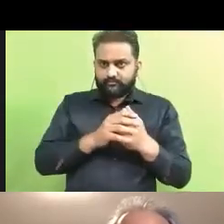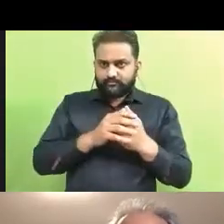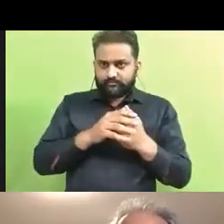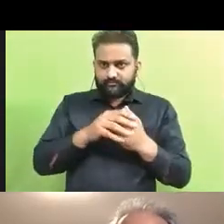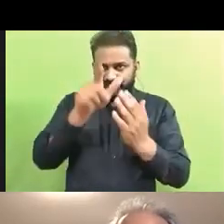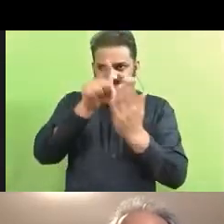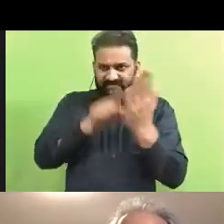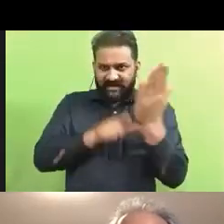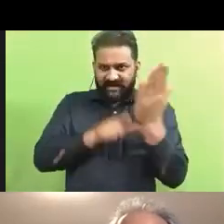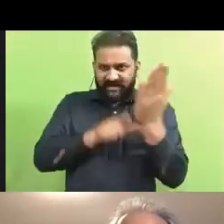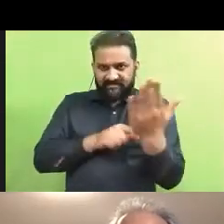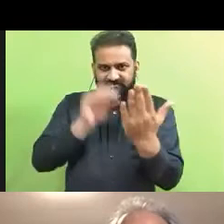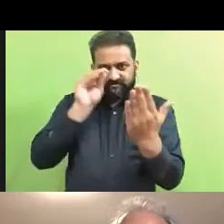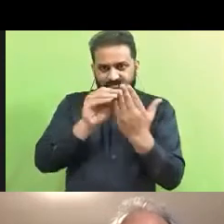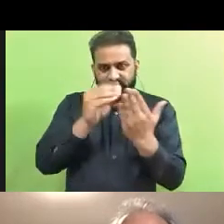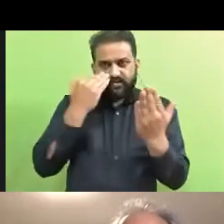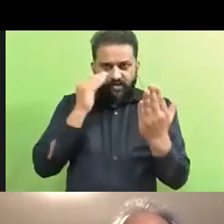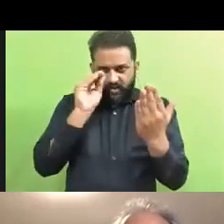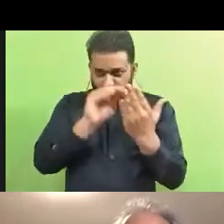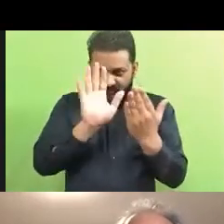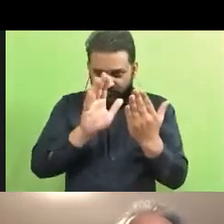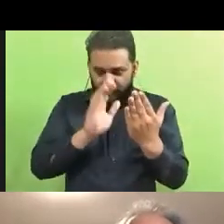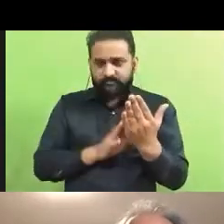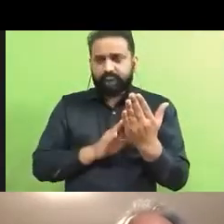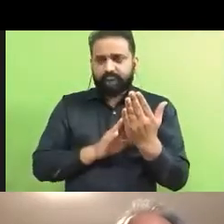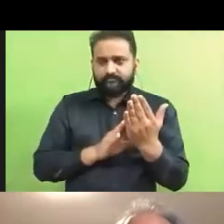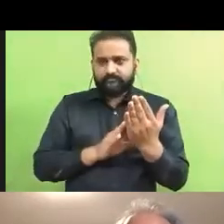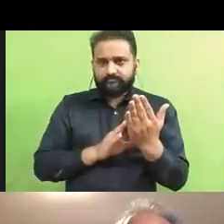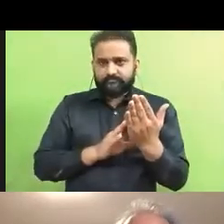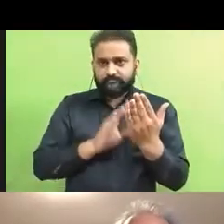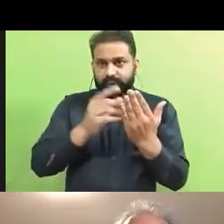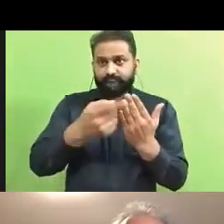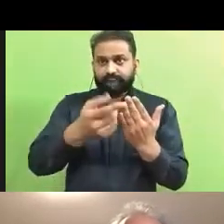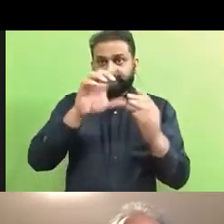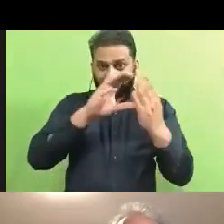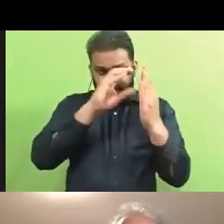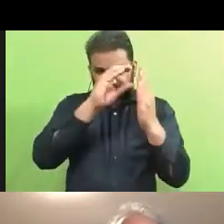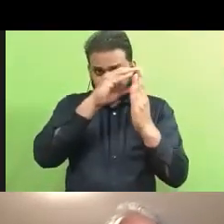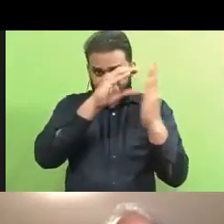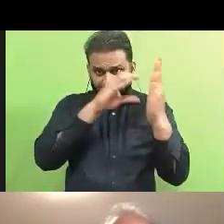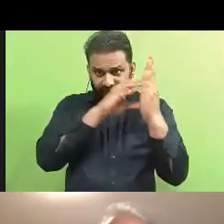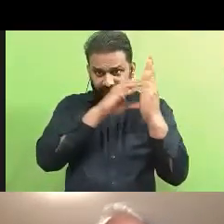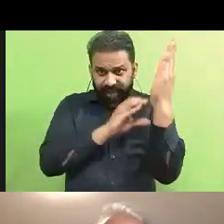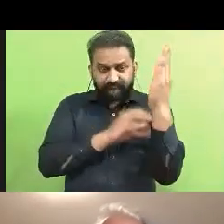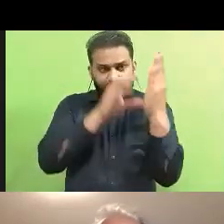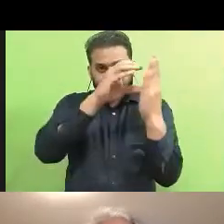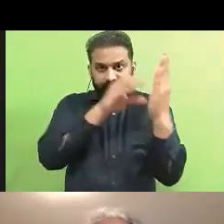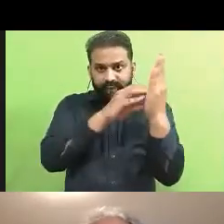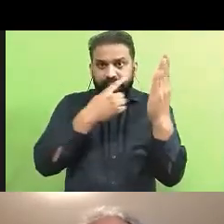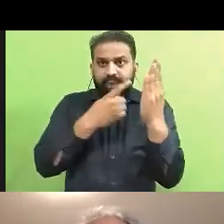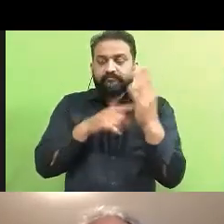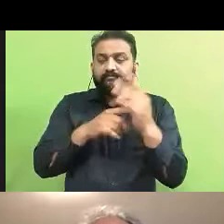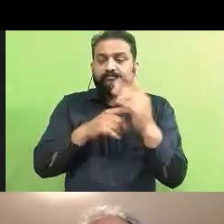date written over there and after the second paragraph it says that same week later on